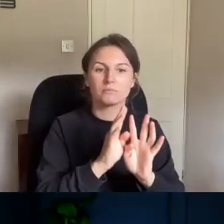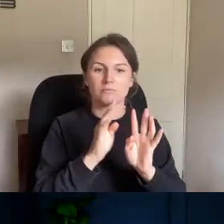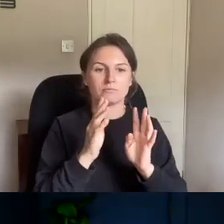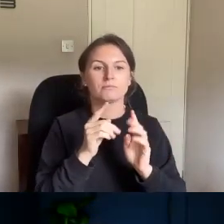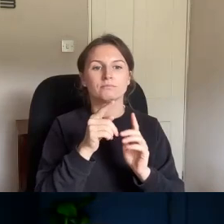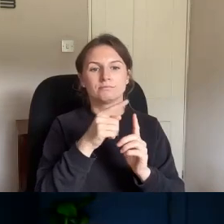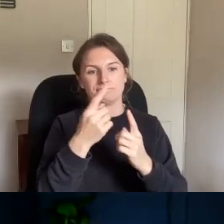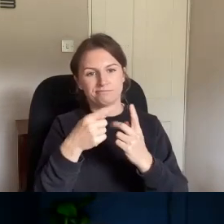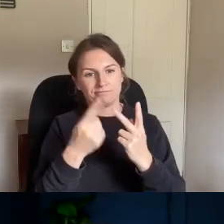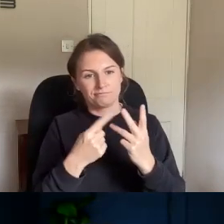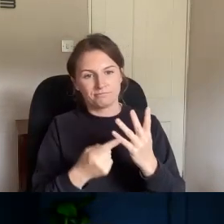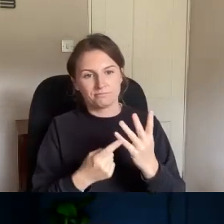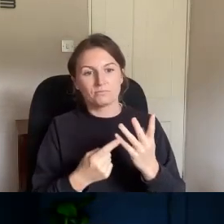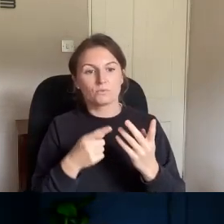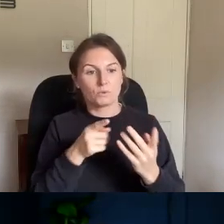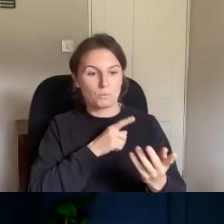of the wonderful submissions that you have as well.